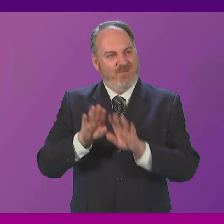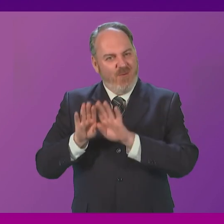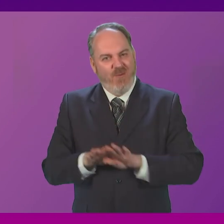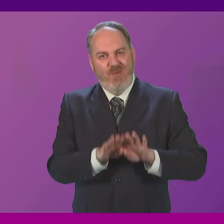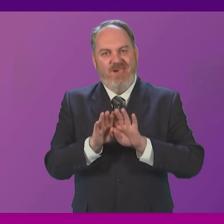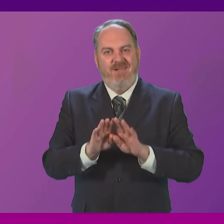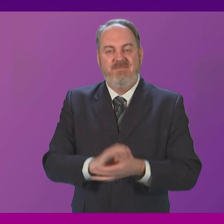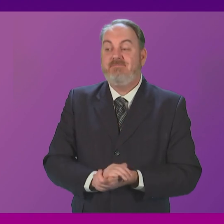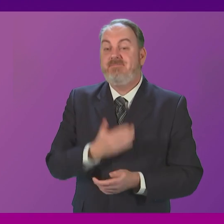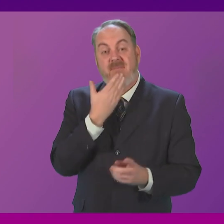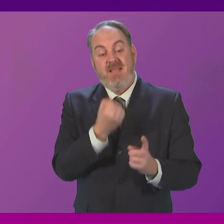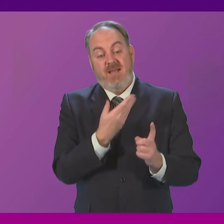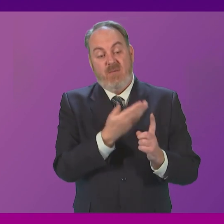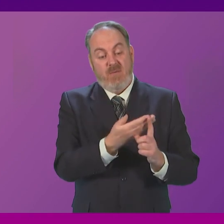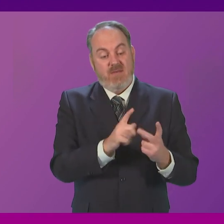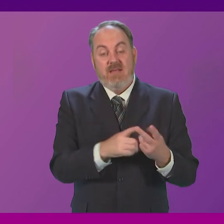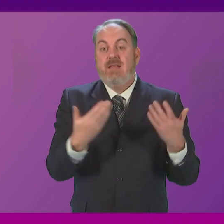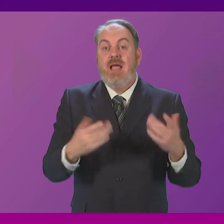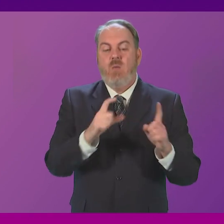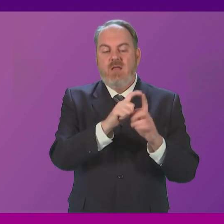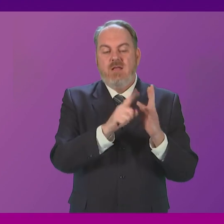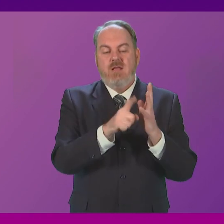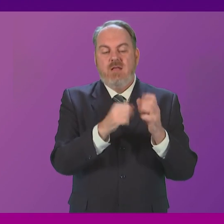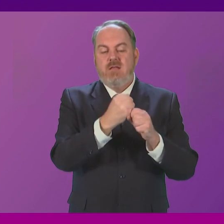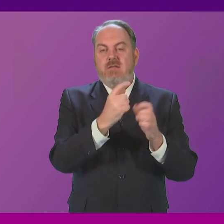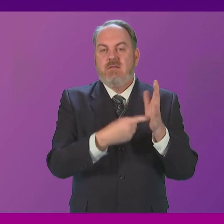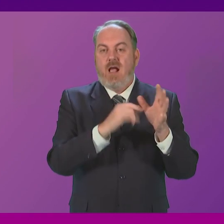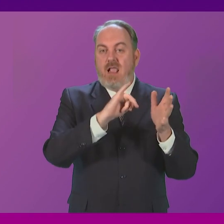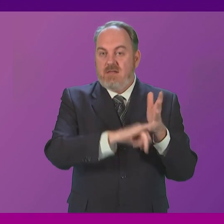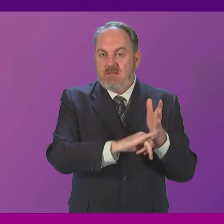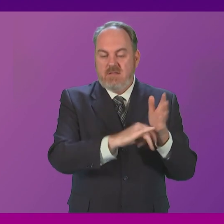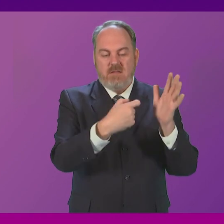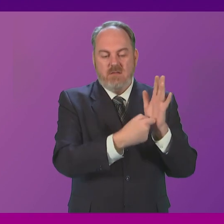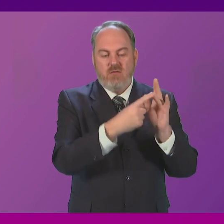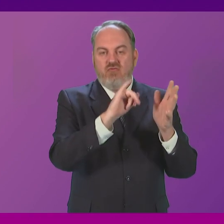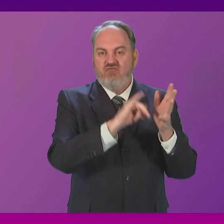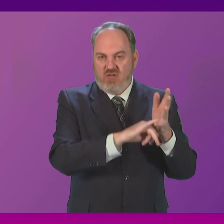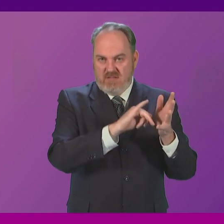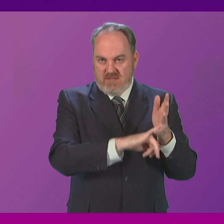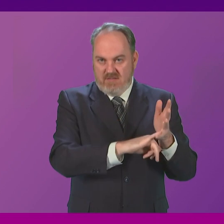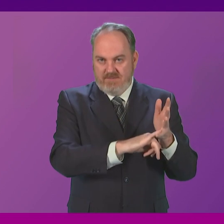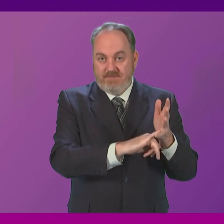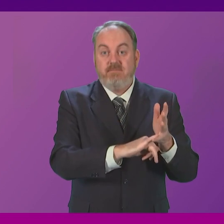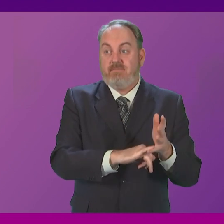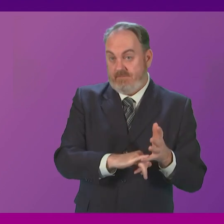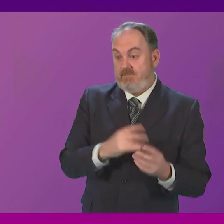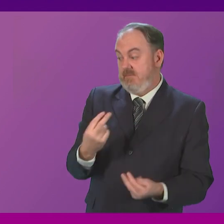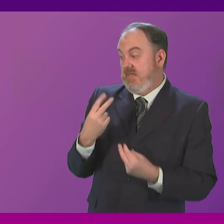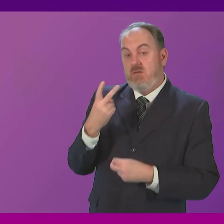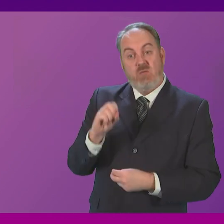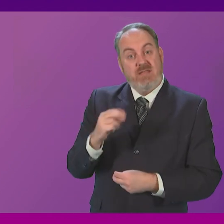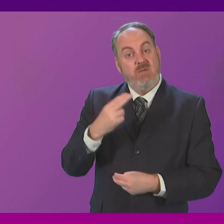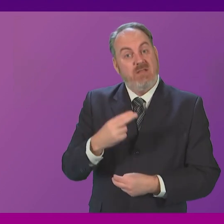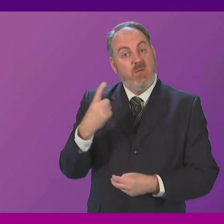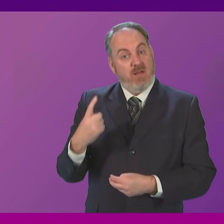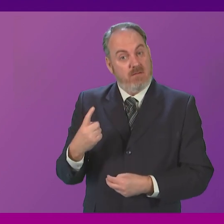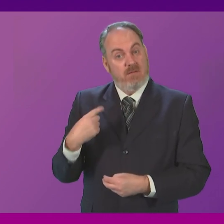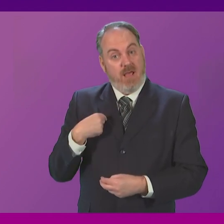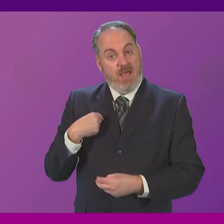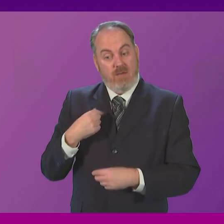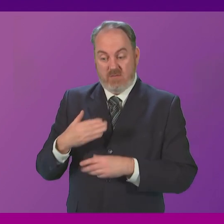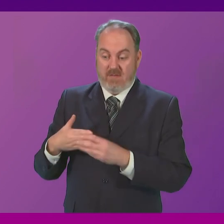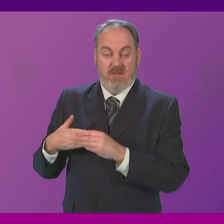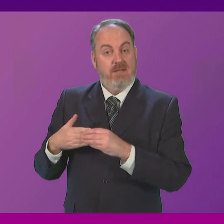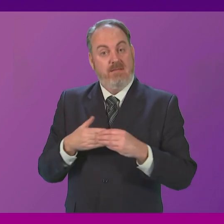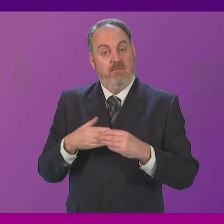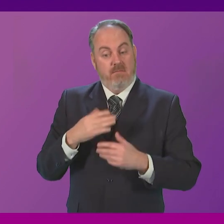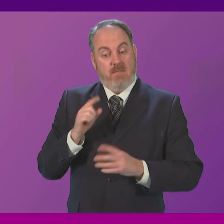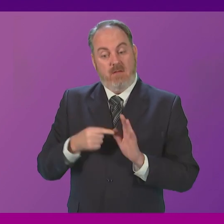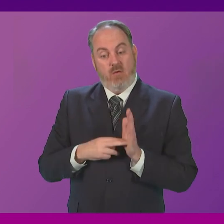In 2021, I put myself forward as my party’s candidate for First Minister because I believed